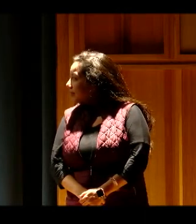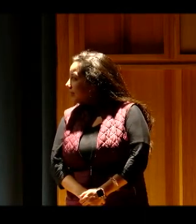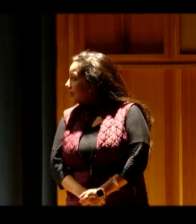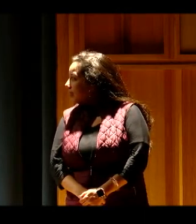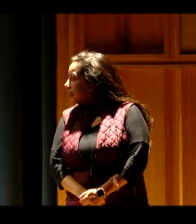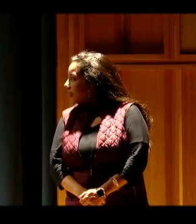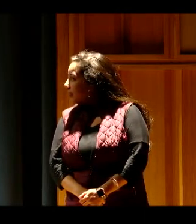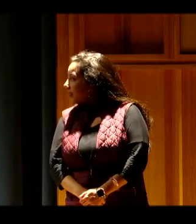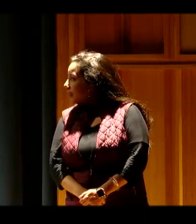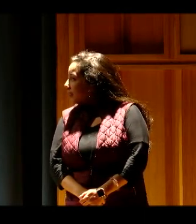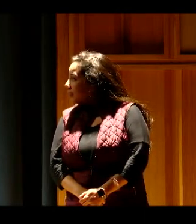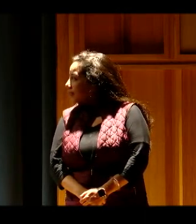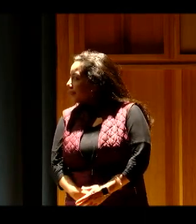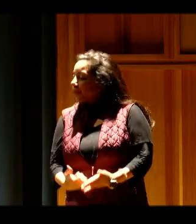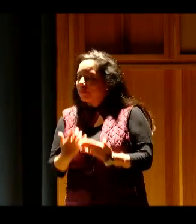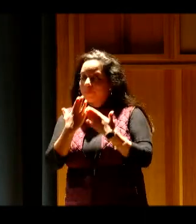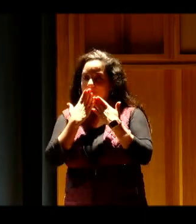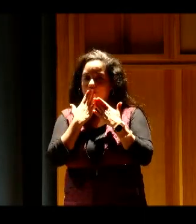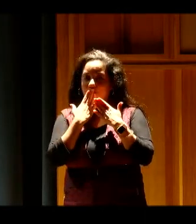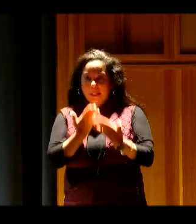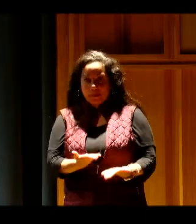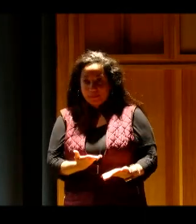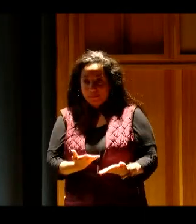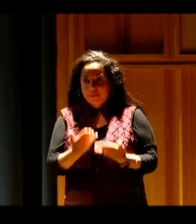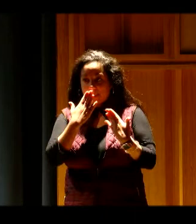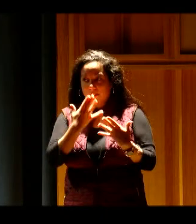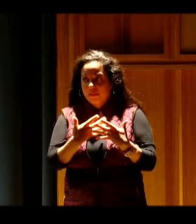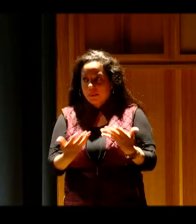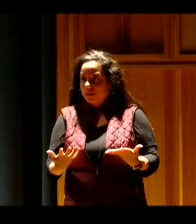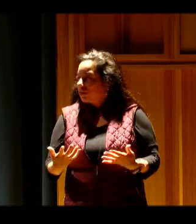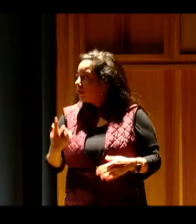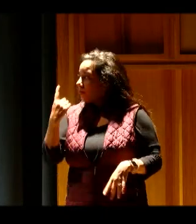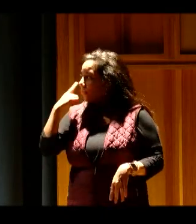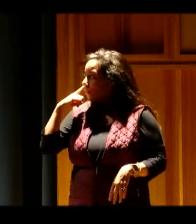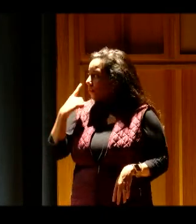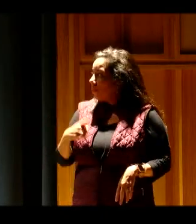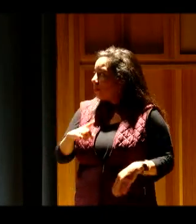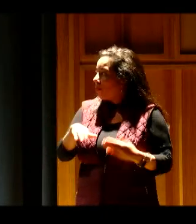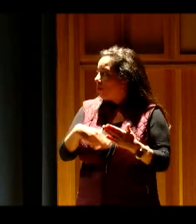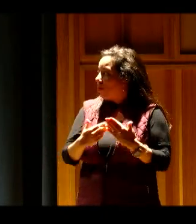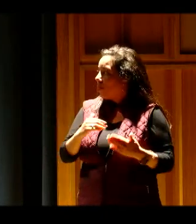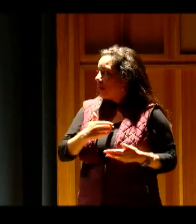Thank you, Andrew, thank you very much for all our companionship